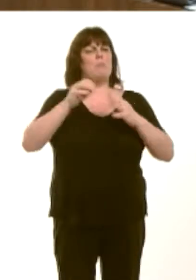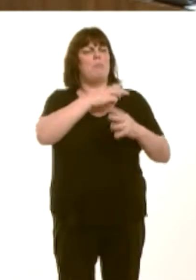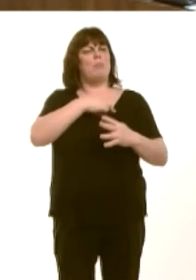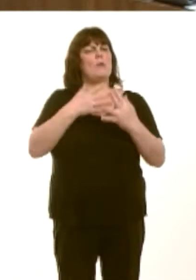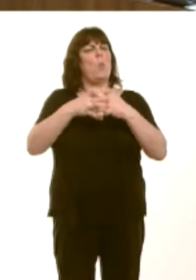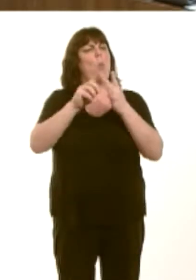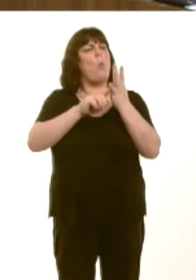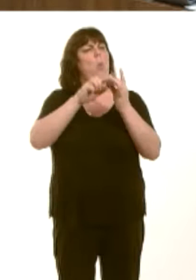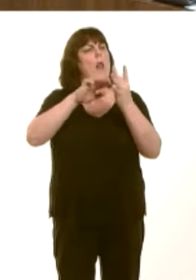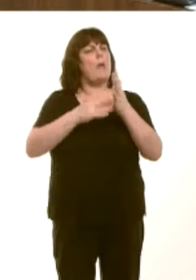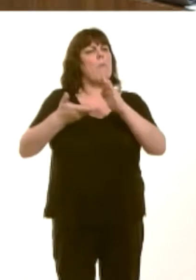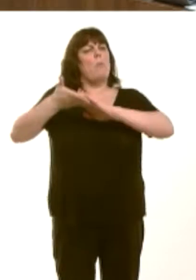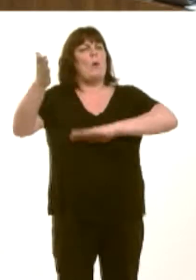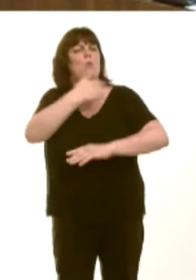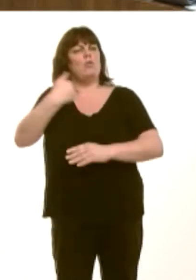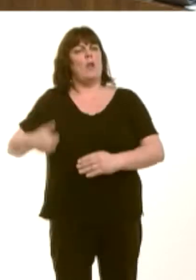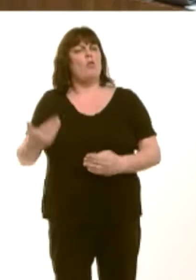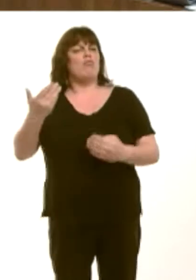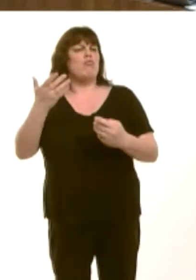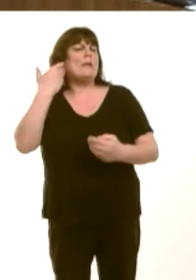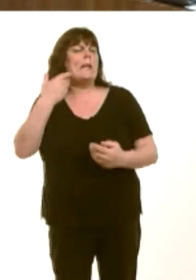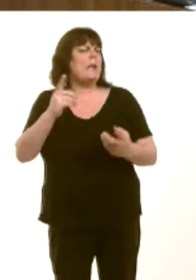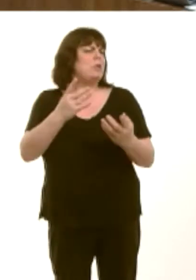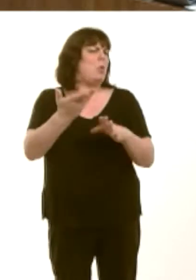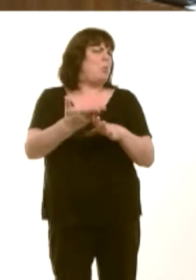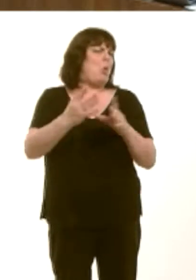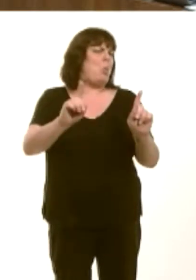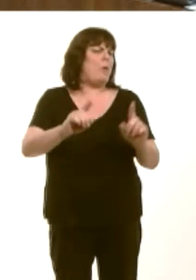visit to China, the Welsh Government office in Chongqing has been working closely with